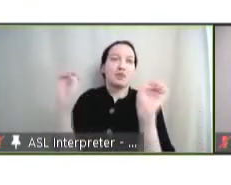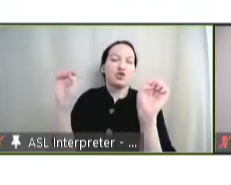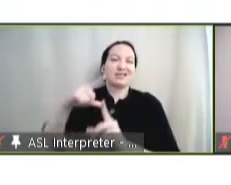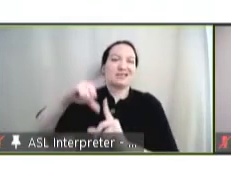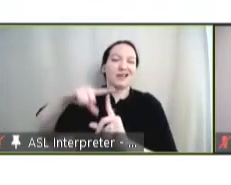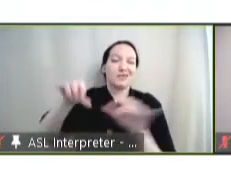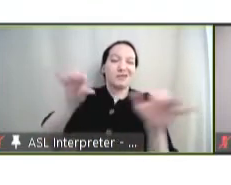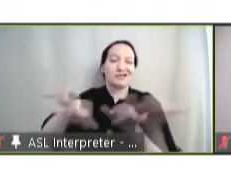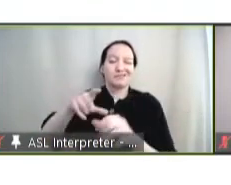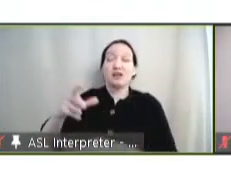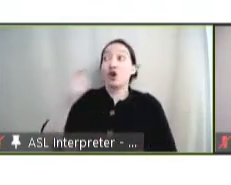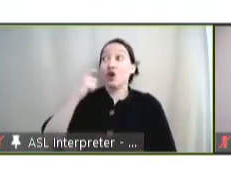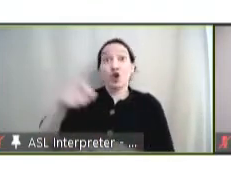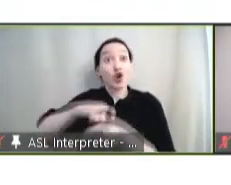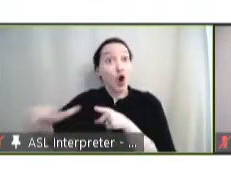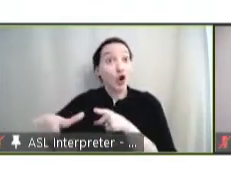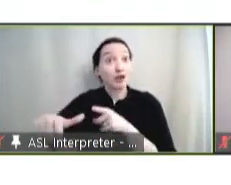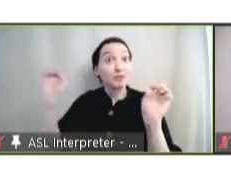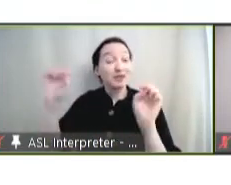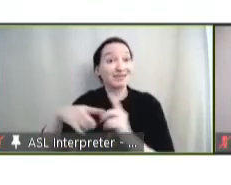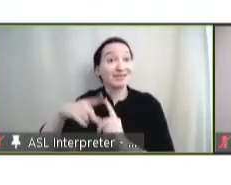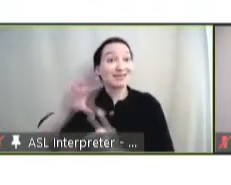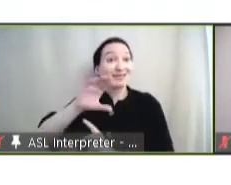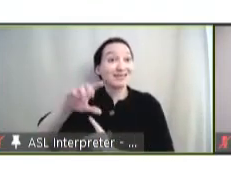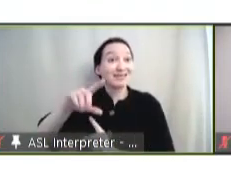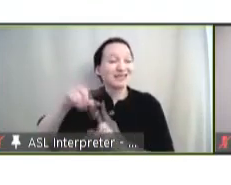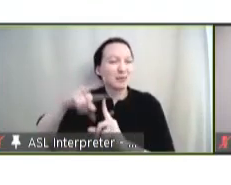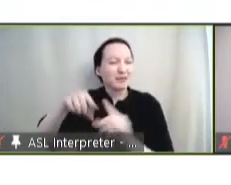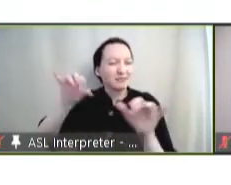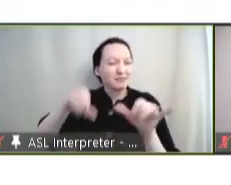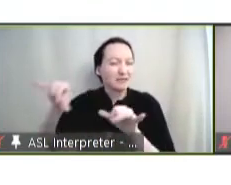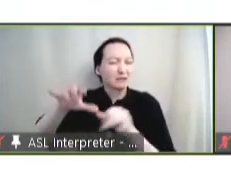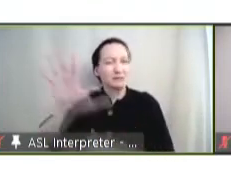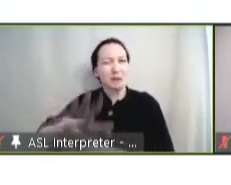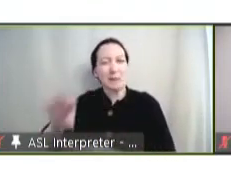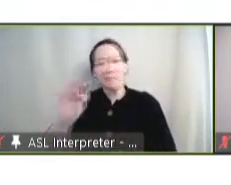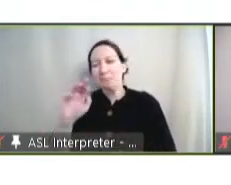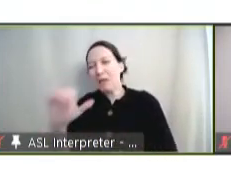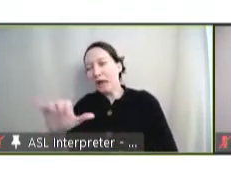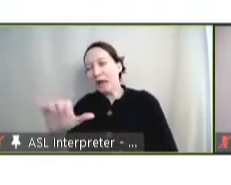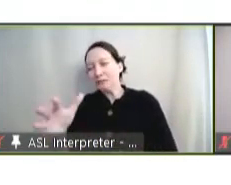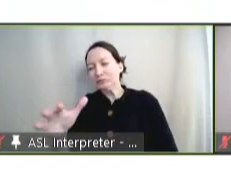we called for an emergency deputy standard back in about the May timeframe of 2020